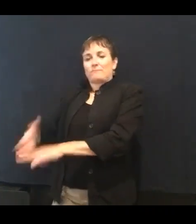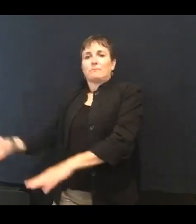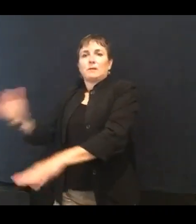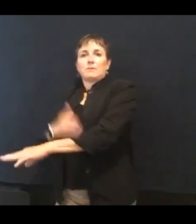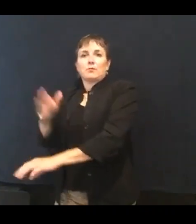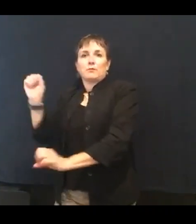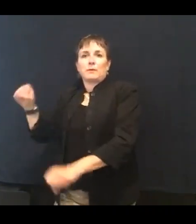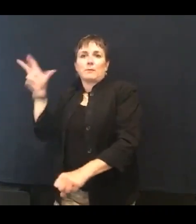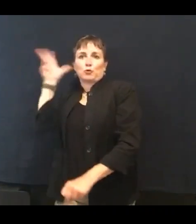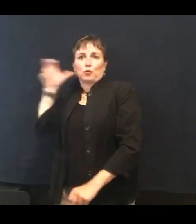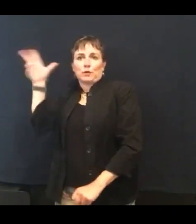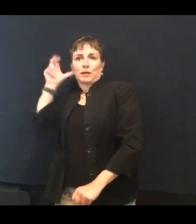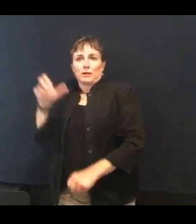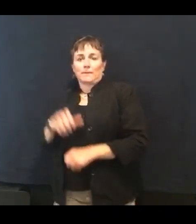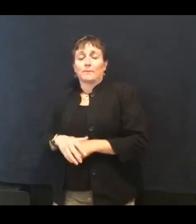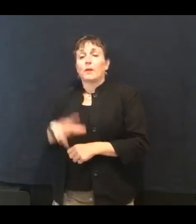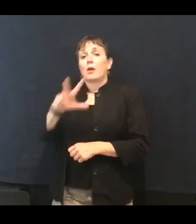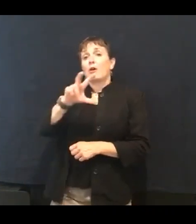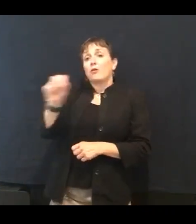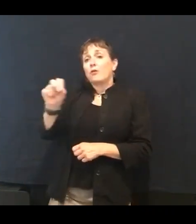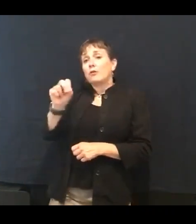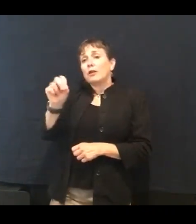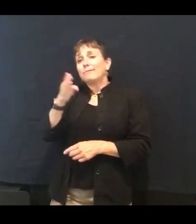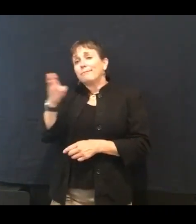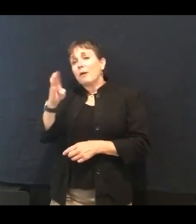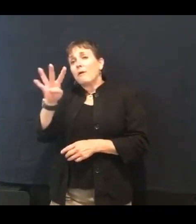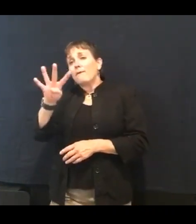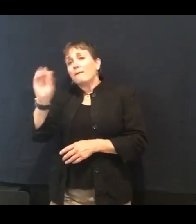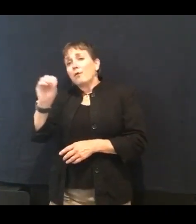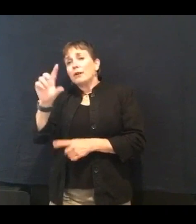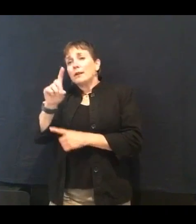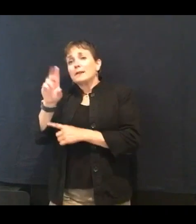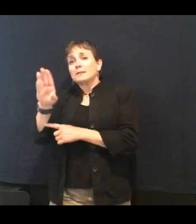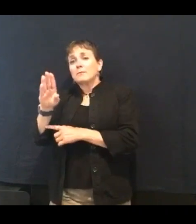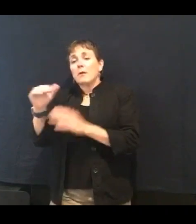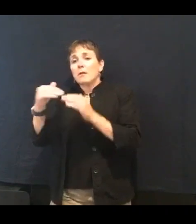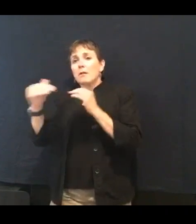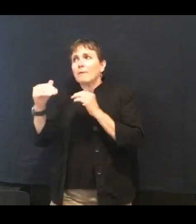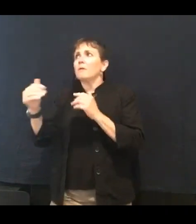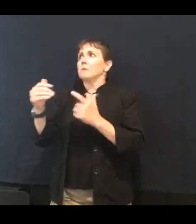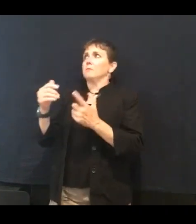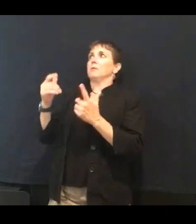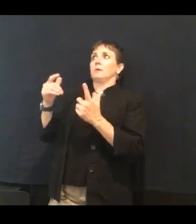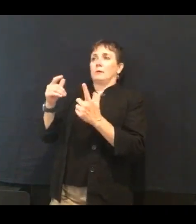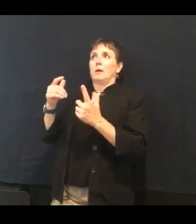A 30 to 40 decibel level triggered a visible response and brain activity.